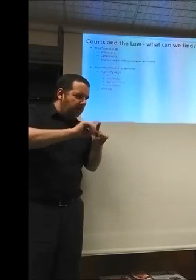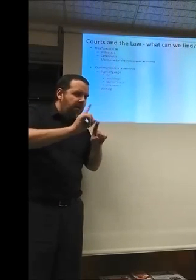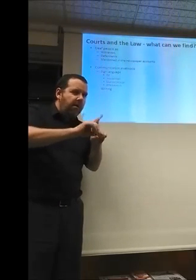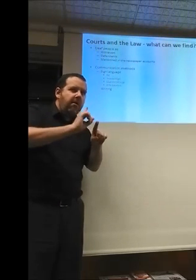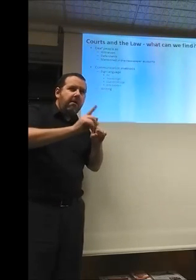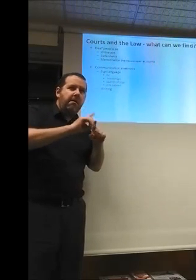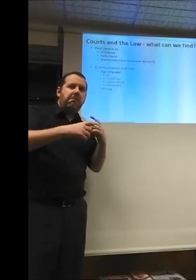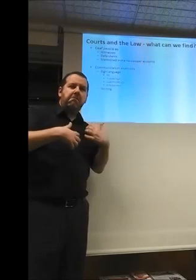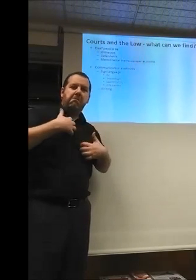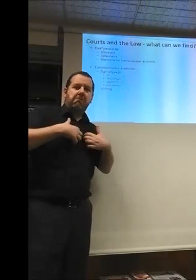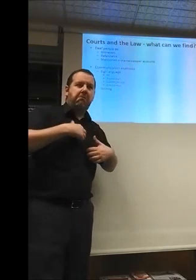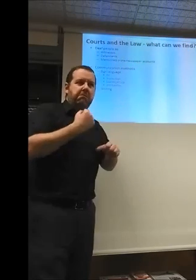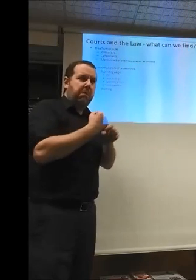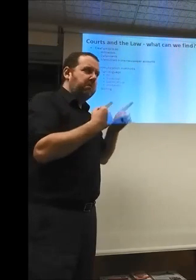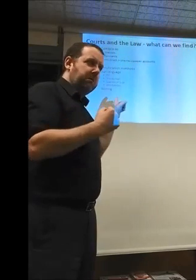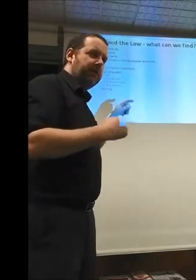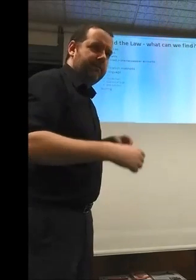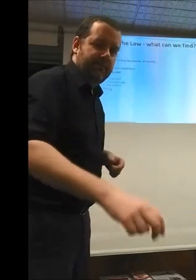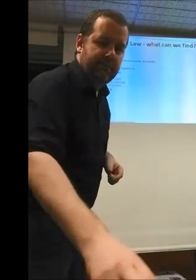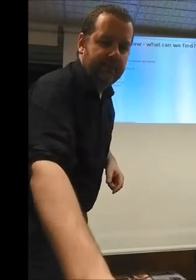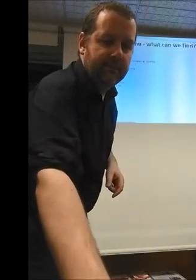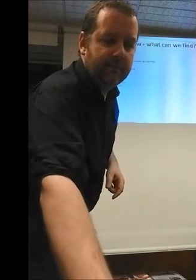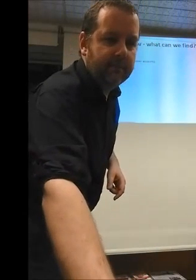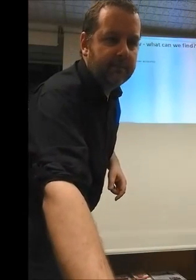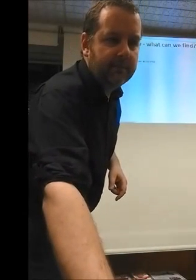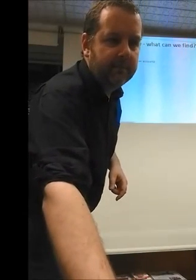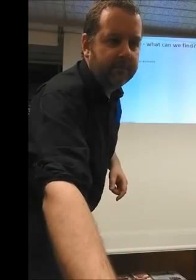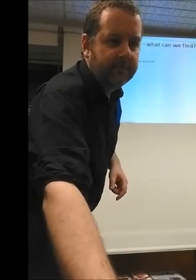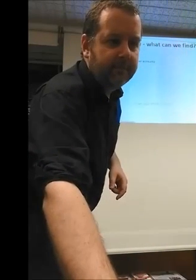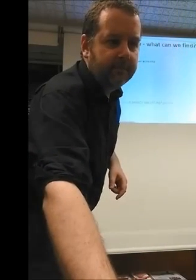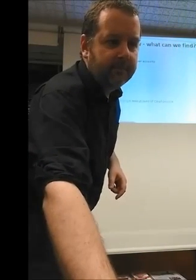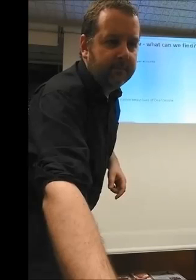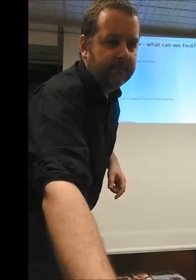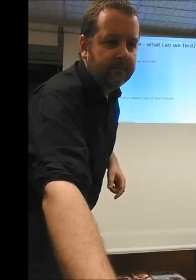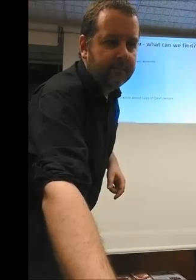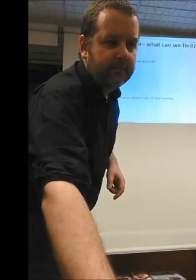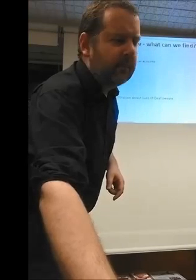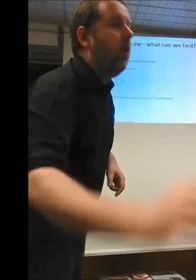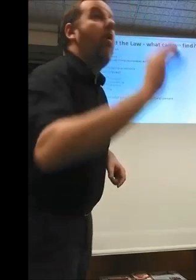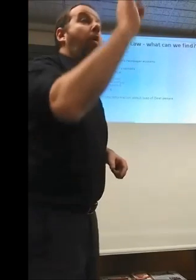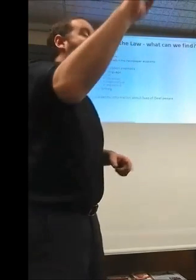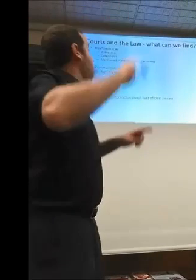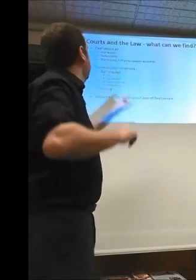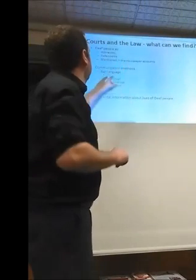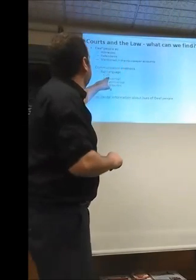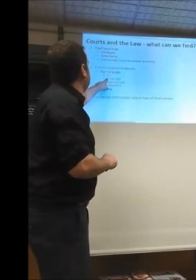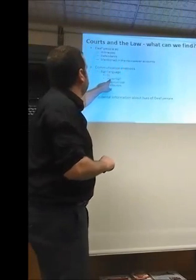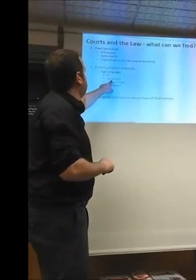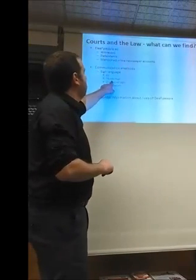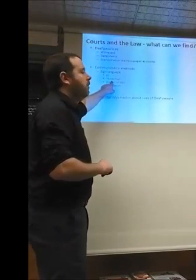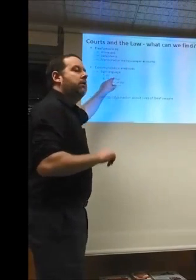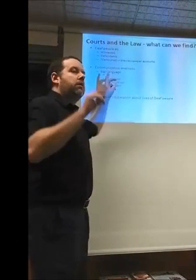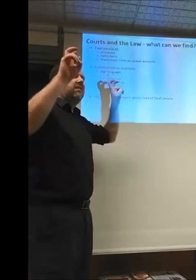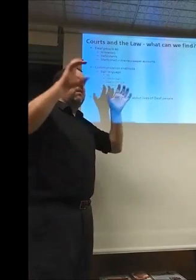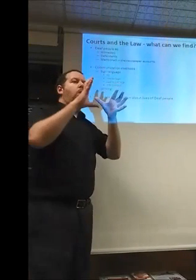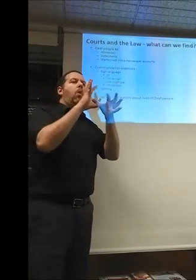and found many different sources that mentioned communication methods that they used, and